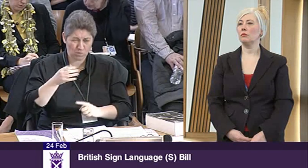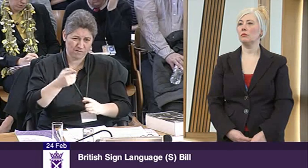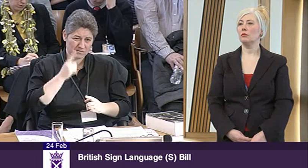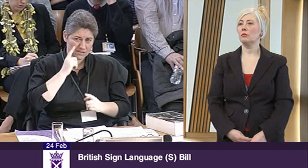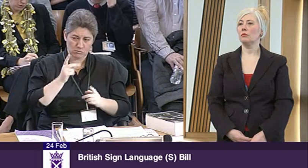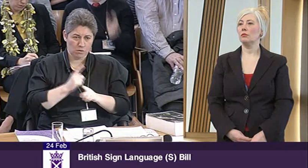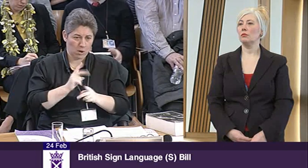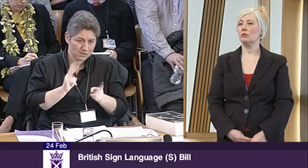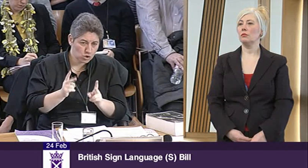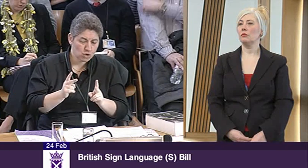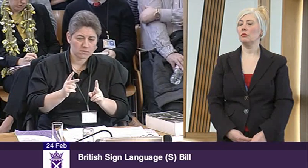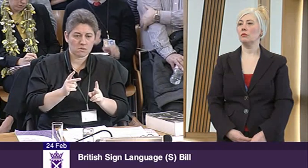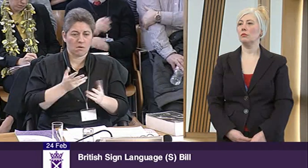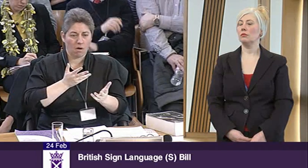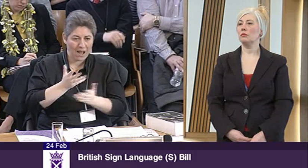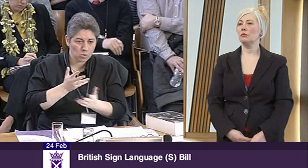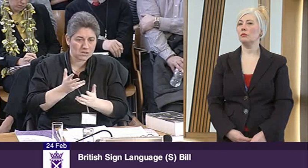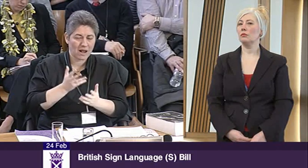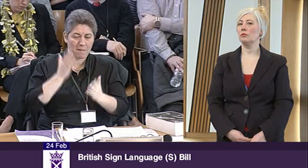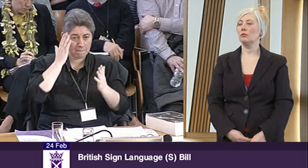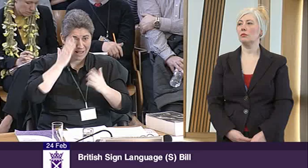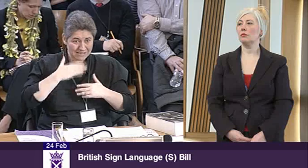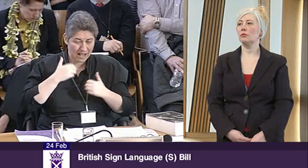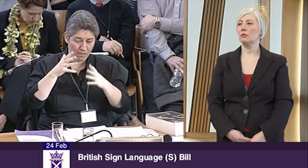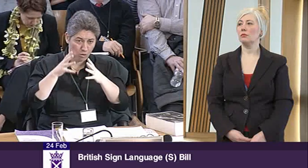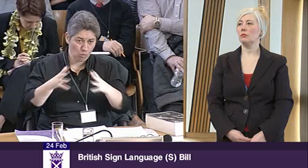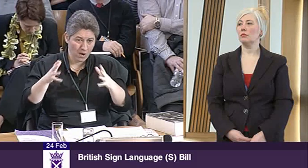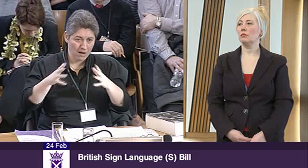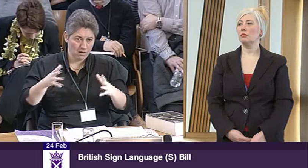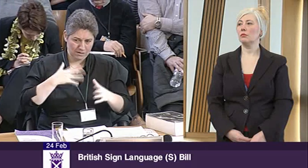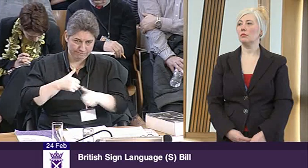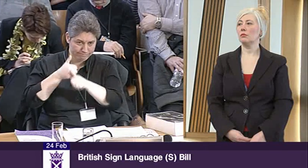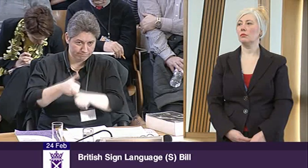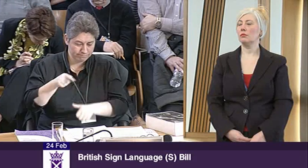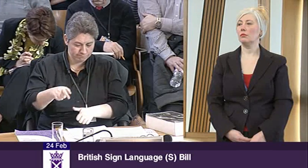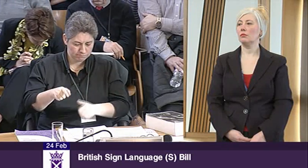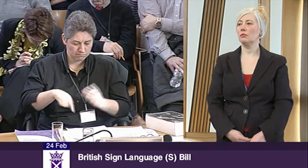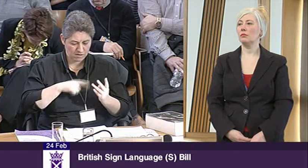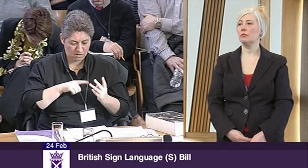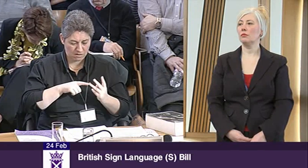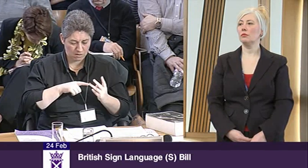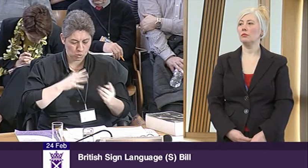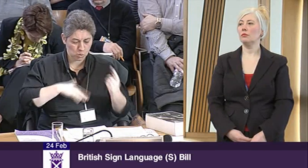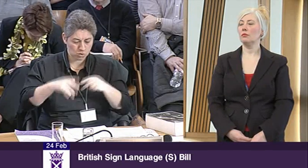foundation for their future. We have talked about interpreters in health services, but